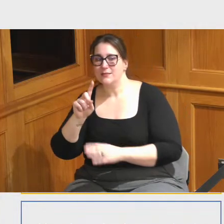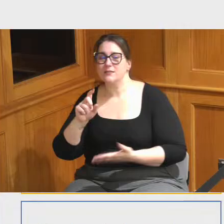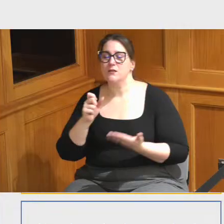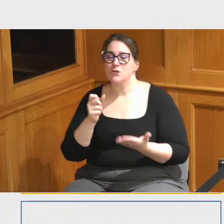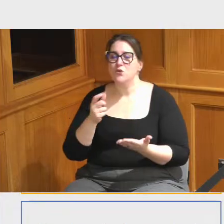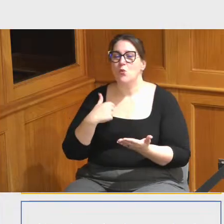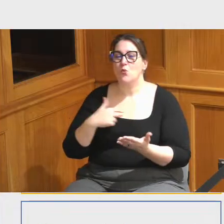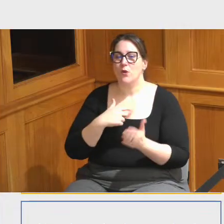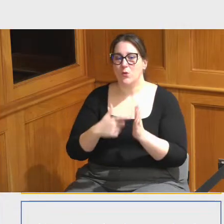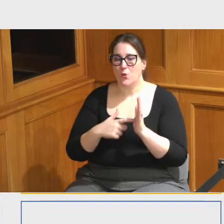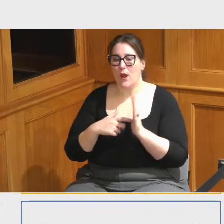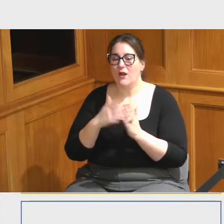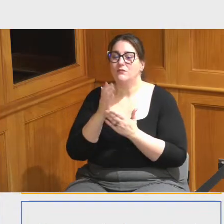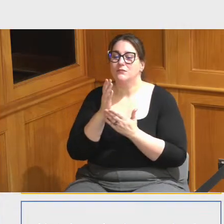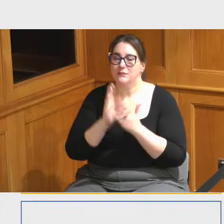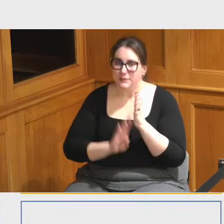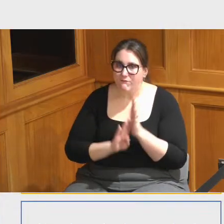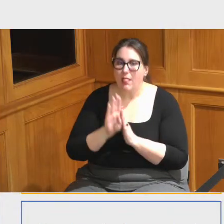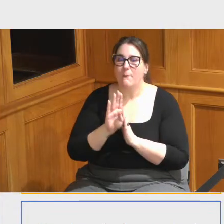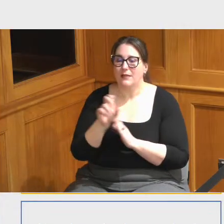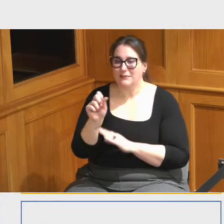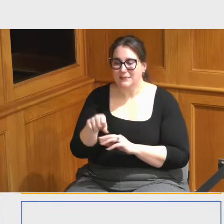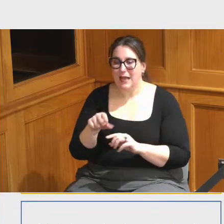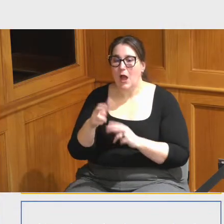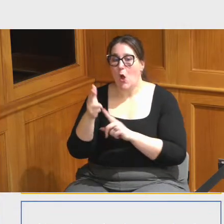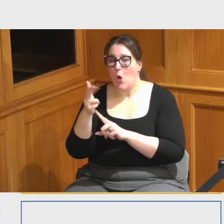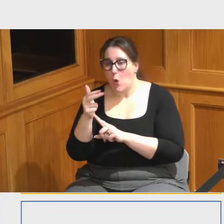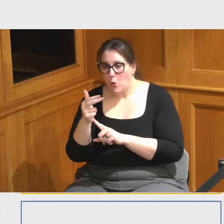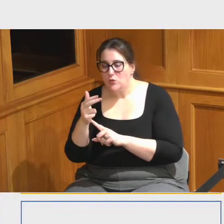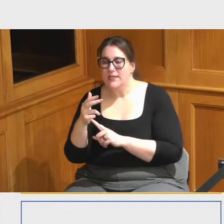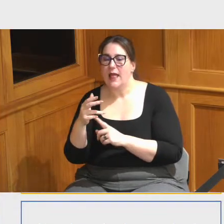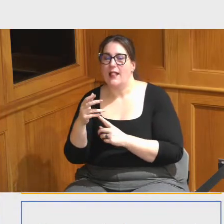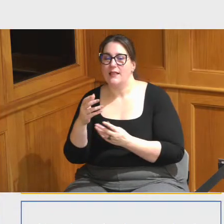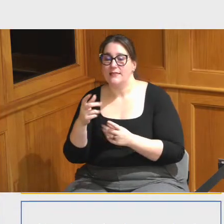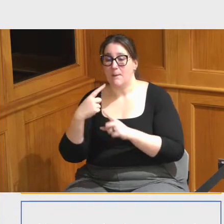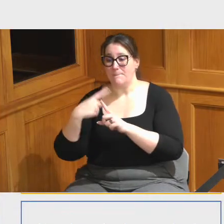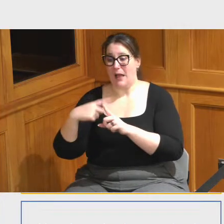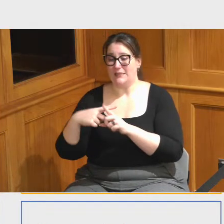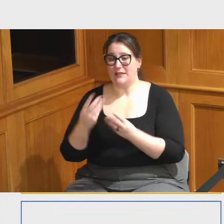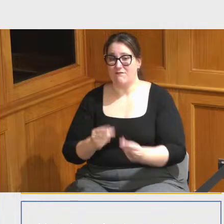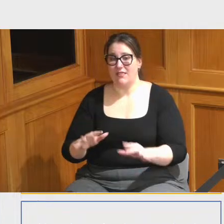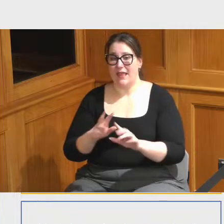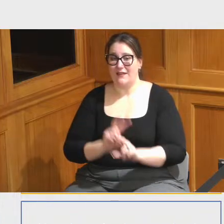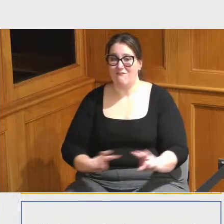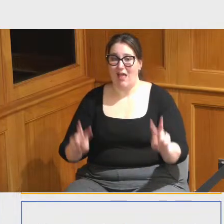required to realize development. Hotel generates positive land value. that's as I understand it